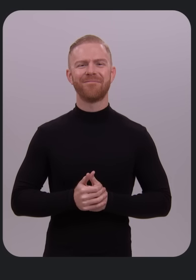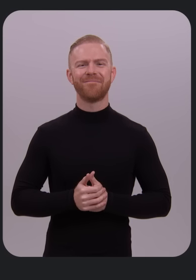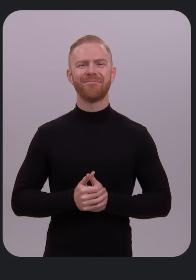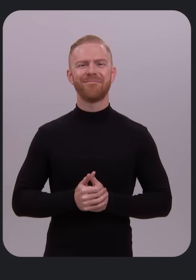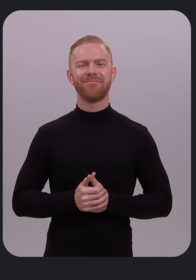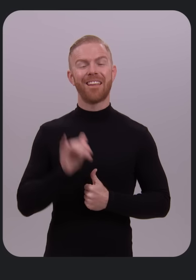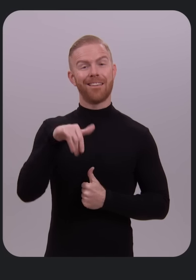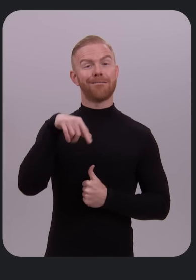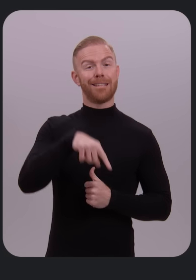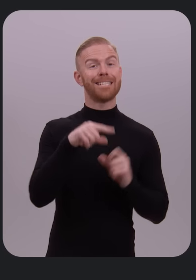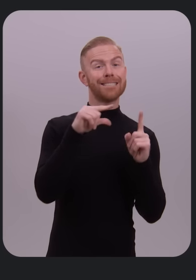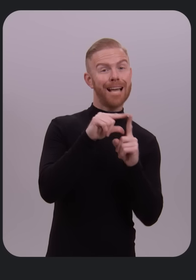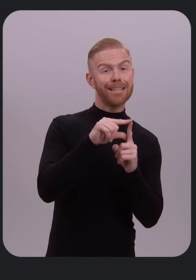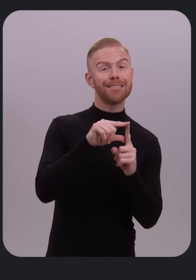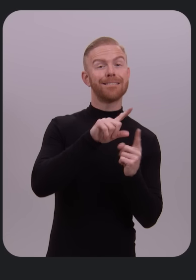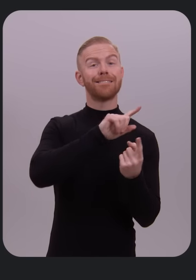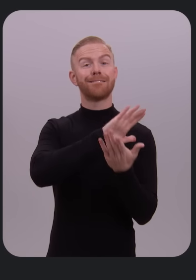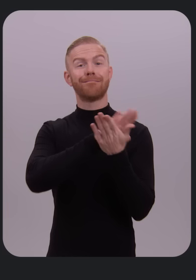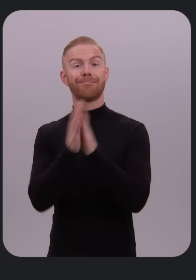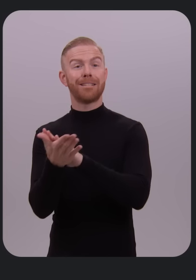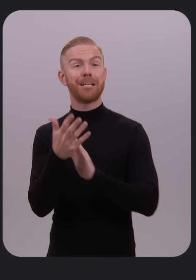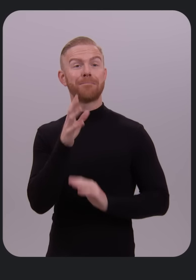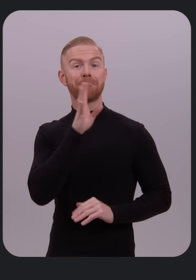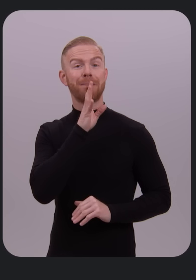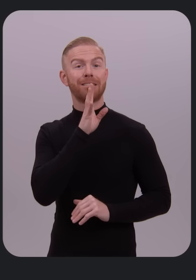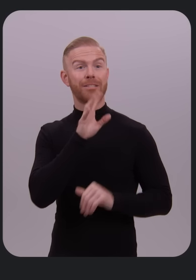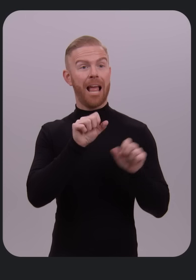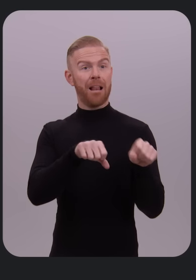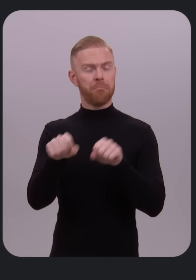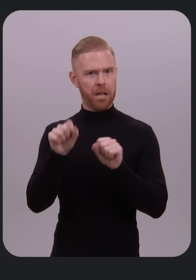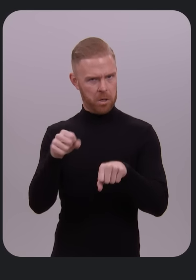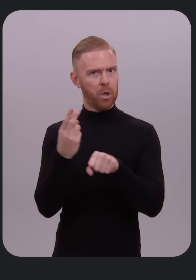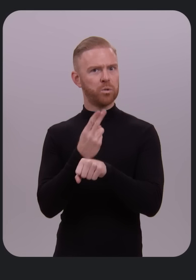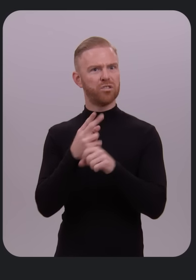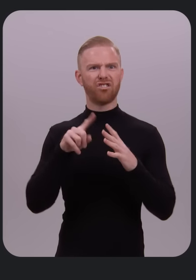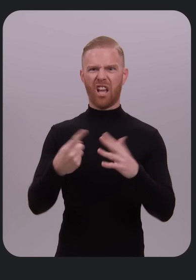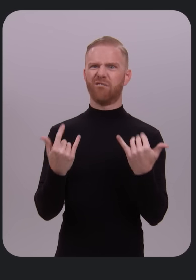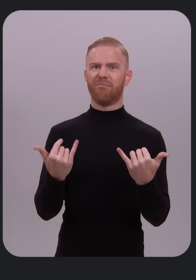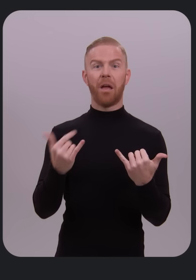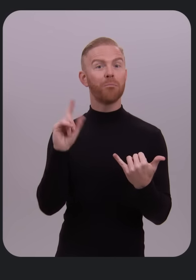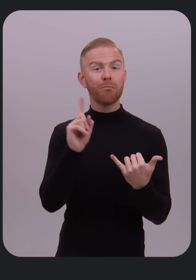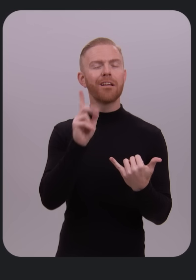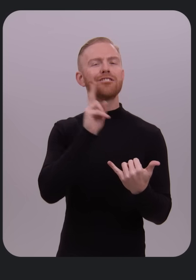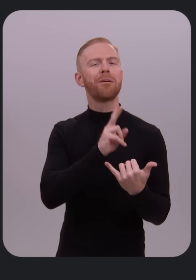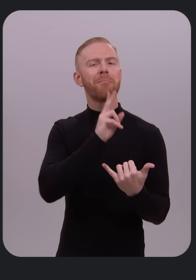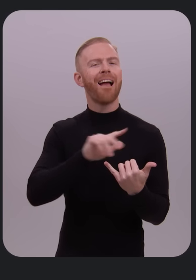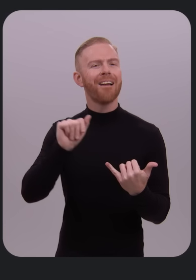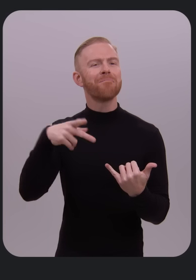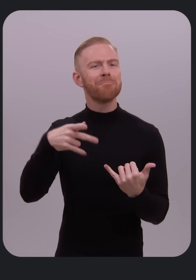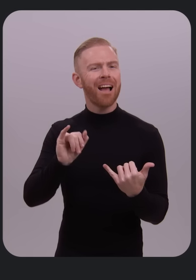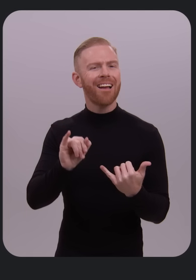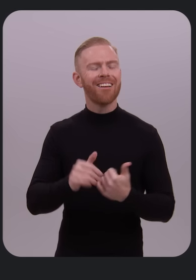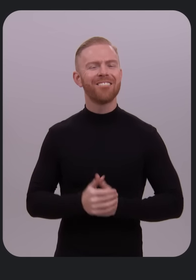You can use this text to speech capability starting today, in the Gemini API. Yeah.